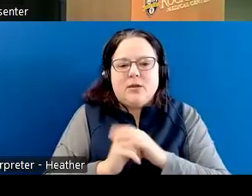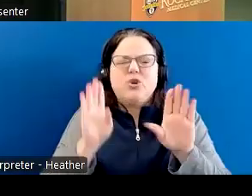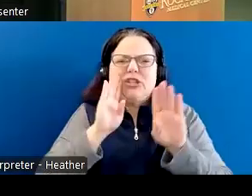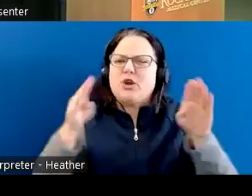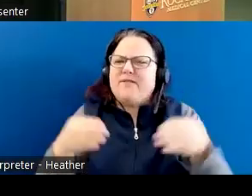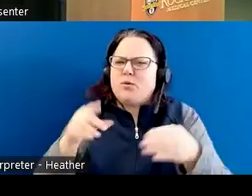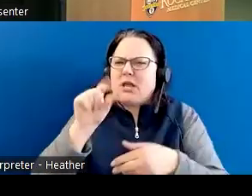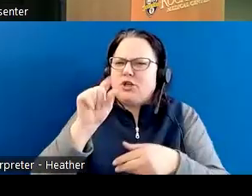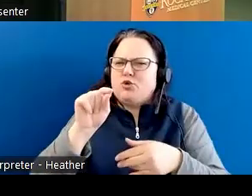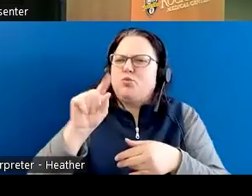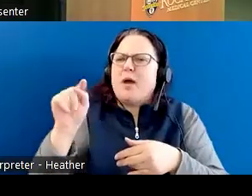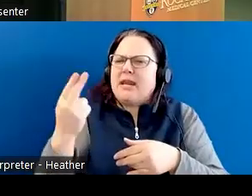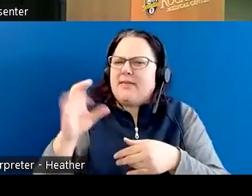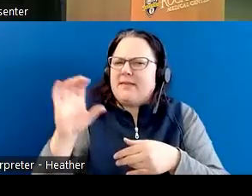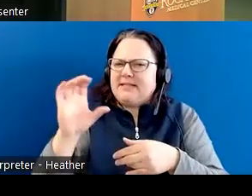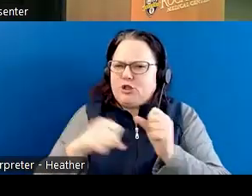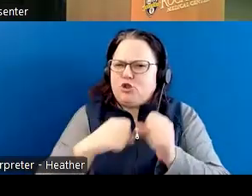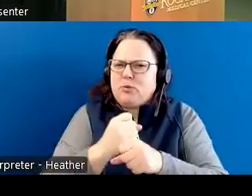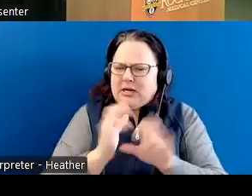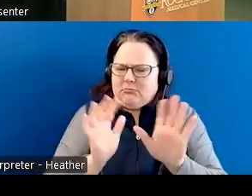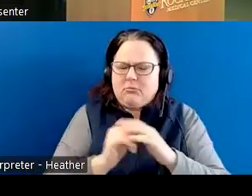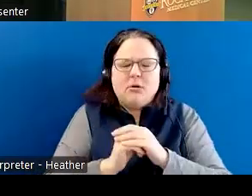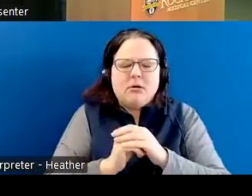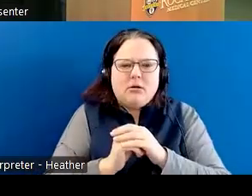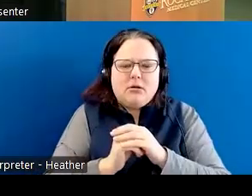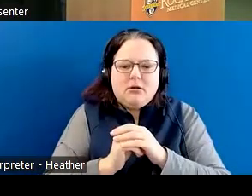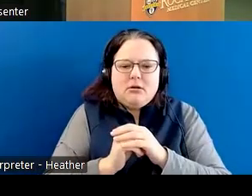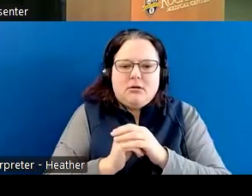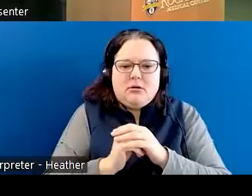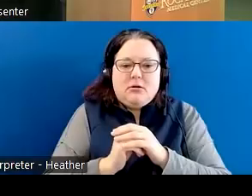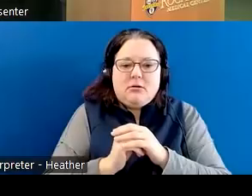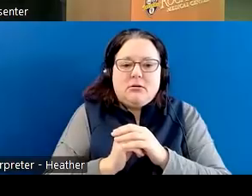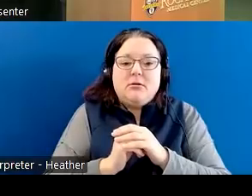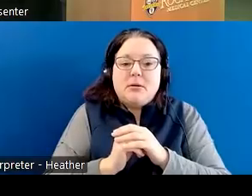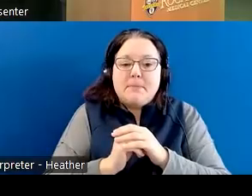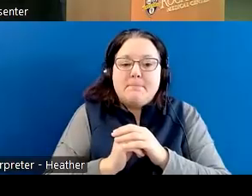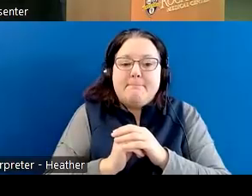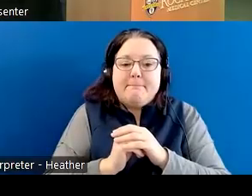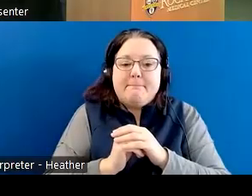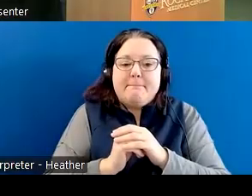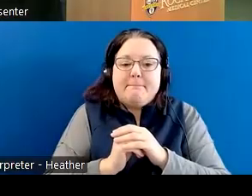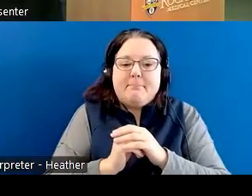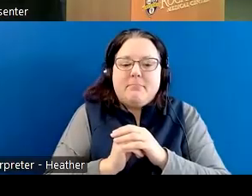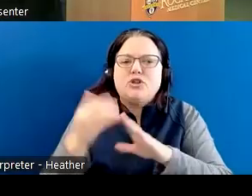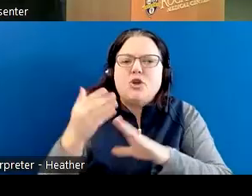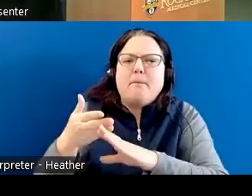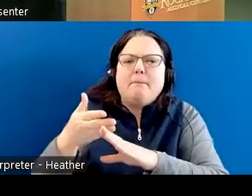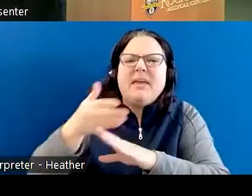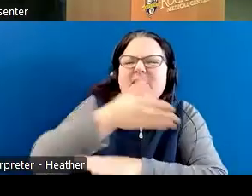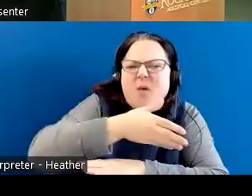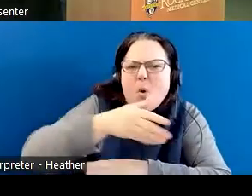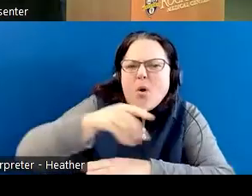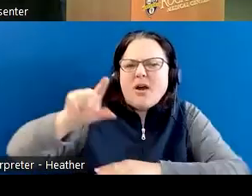a lot of changes um so you know before the 20th century what happened um so we know that again